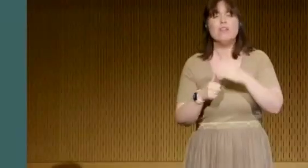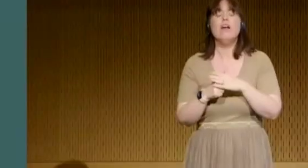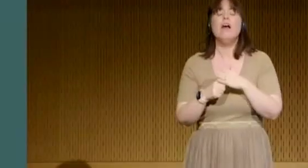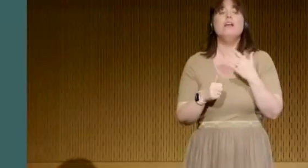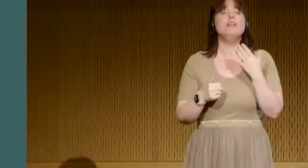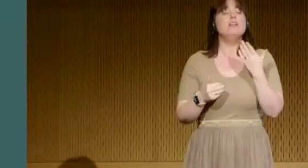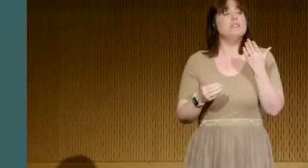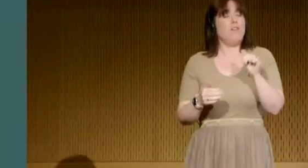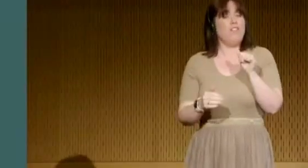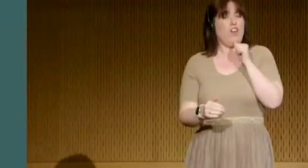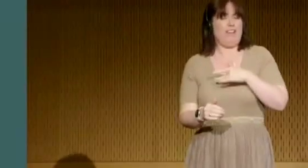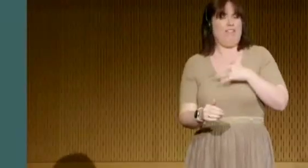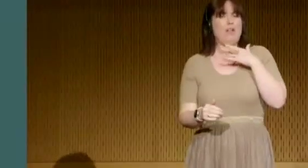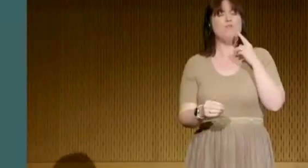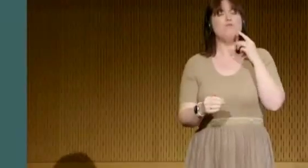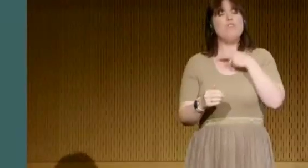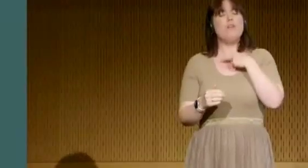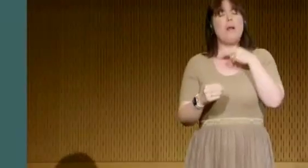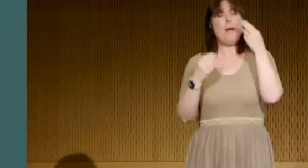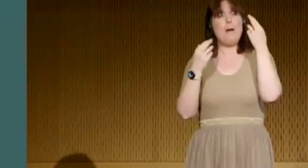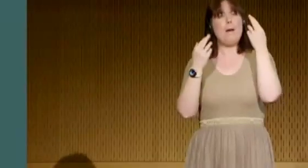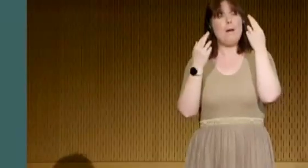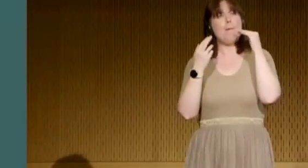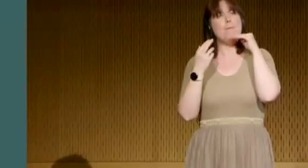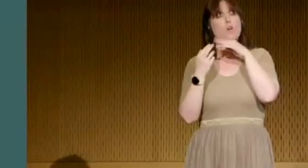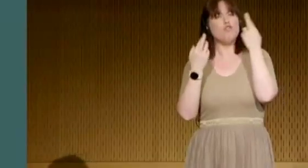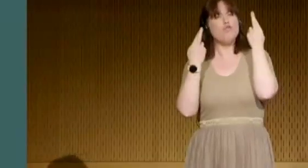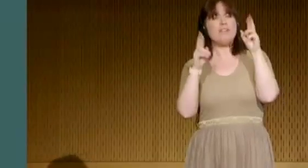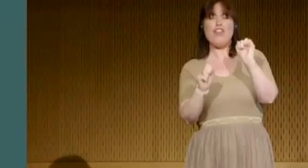key that we start representing those students identities. They need to see something in the